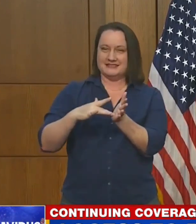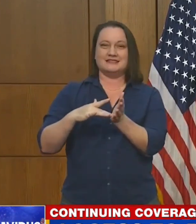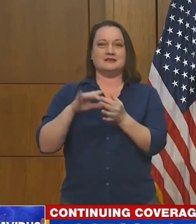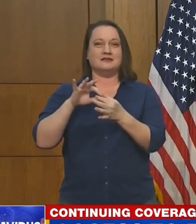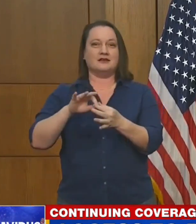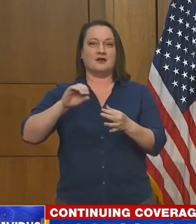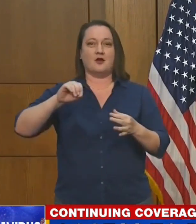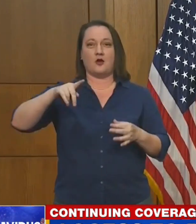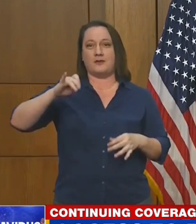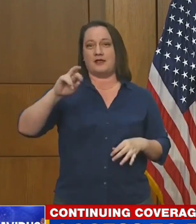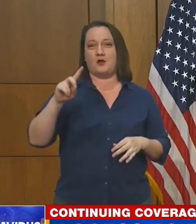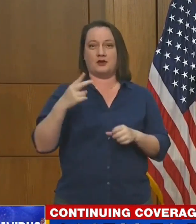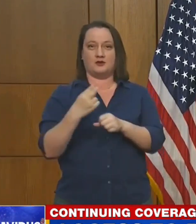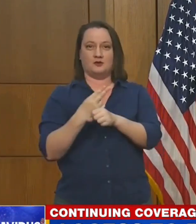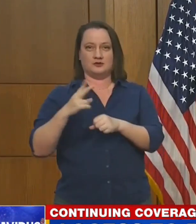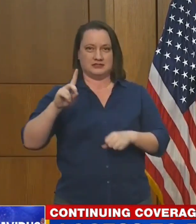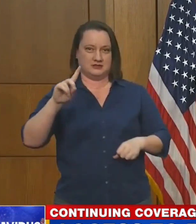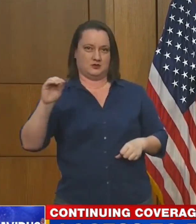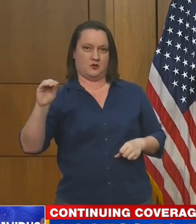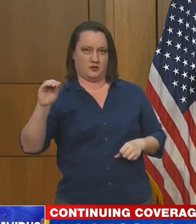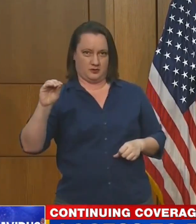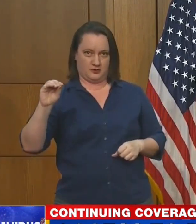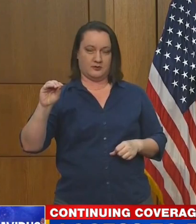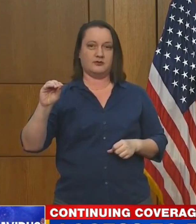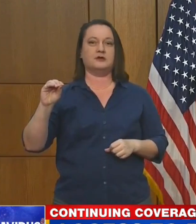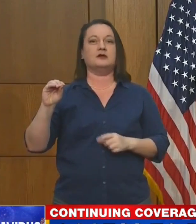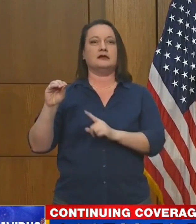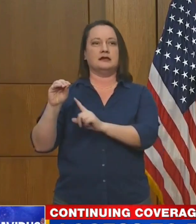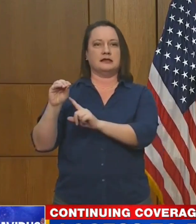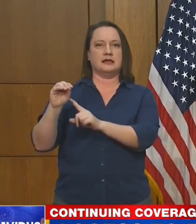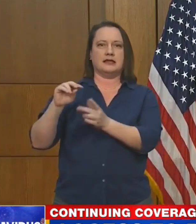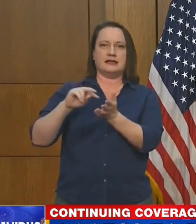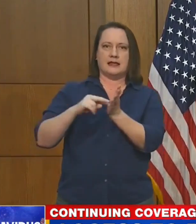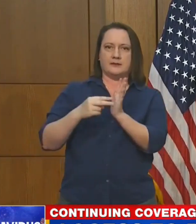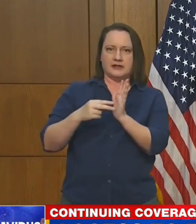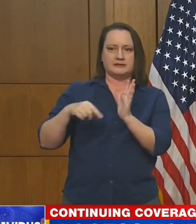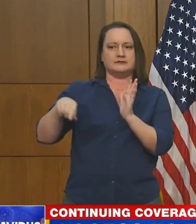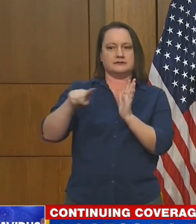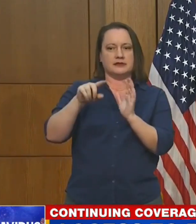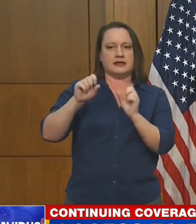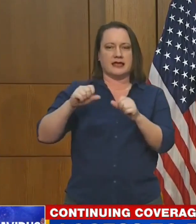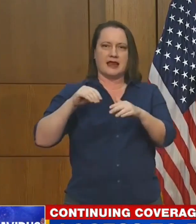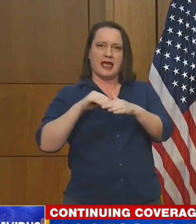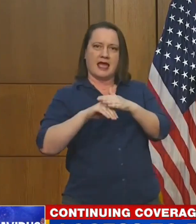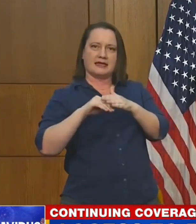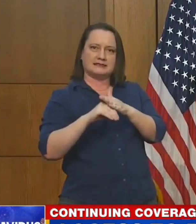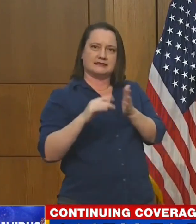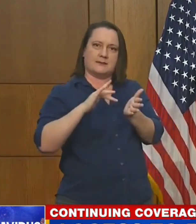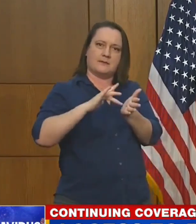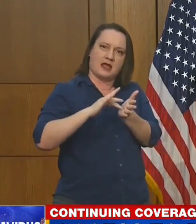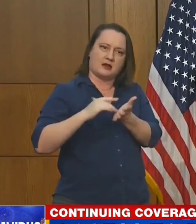GOOD THAT GOOD JOB WHICH IS FREQUENTLY USE MEDICATION FOR OPIOID USE DISORDER AND THAT